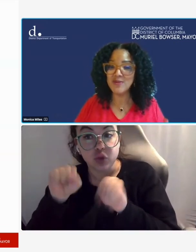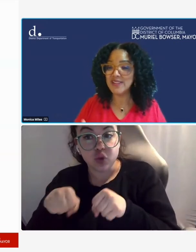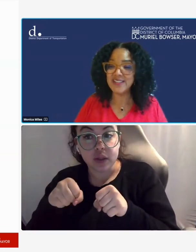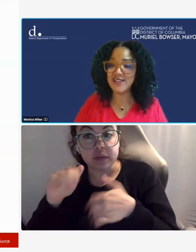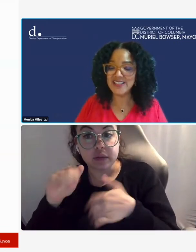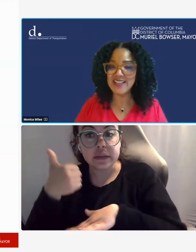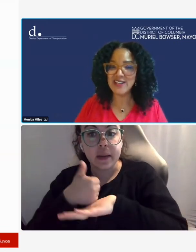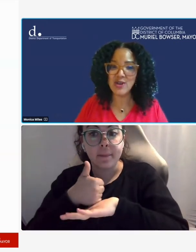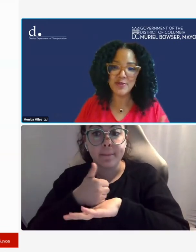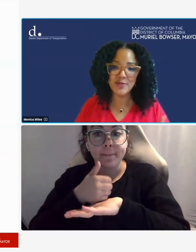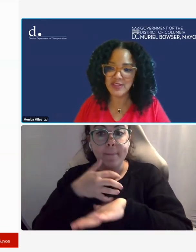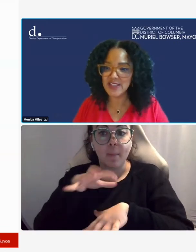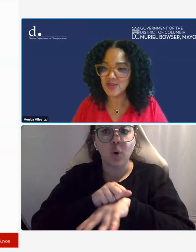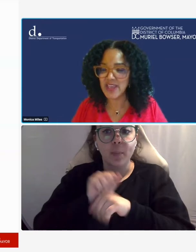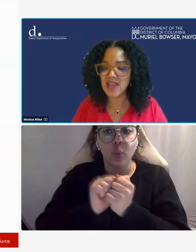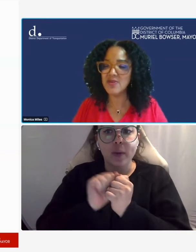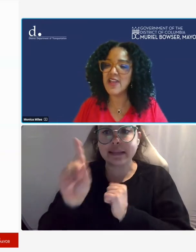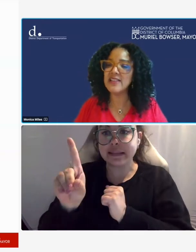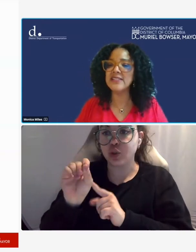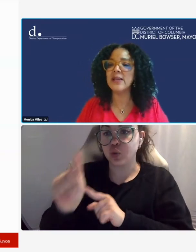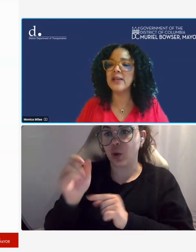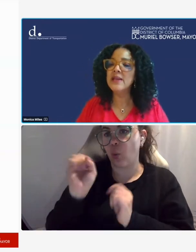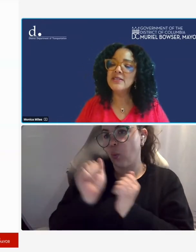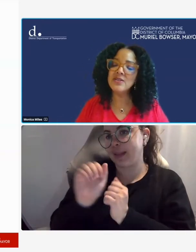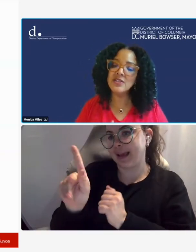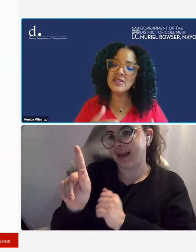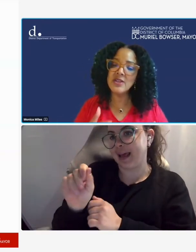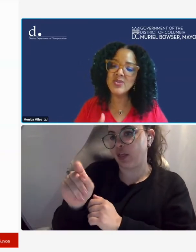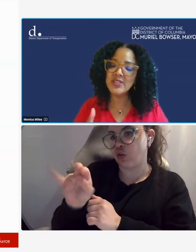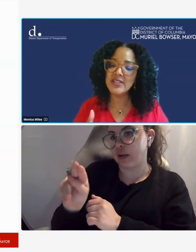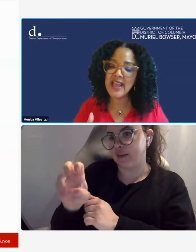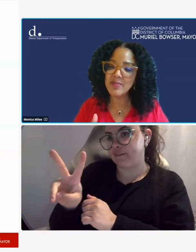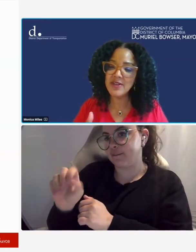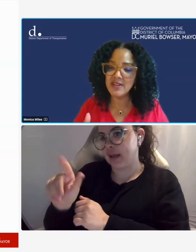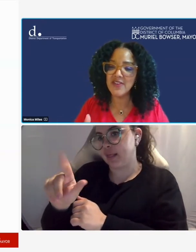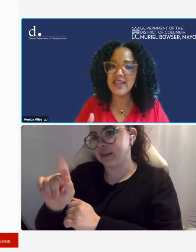dlt or in this case with catherine valentine to disclose what's going to happen in advance